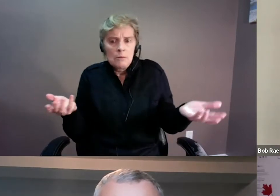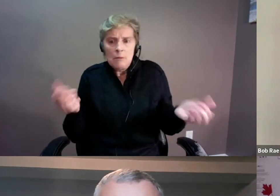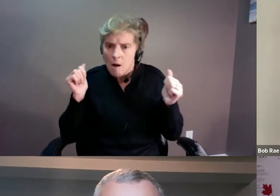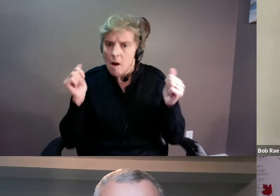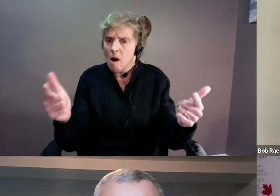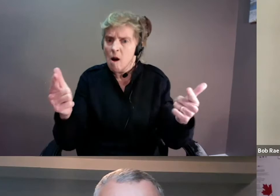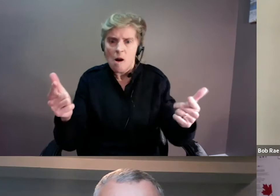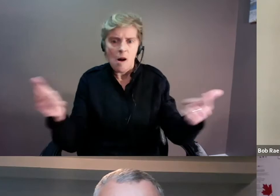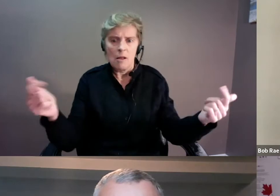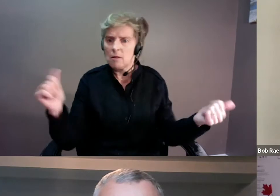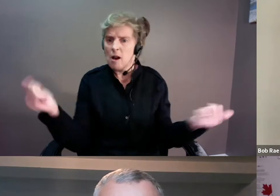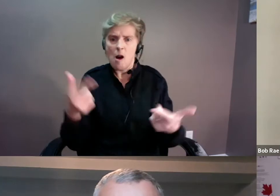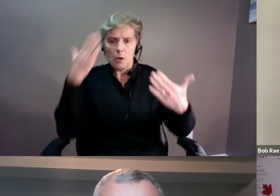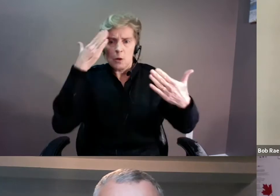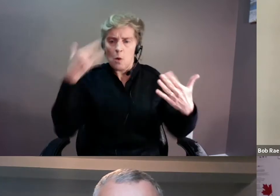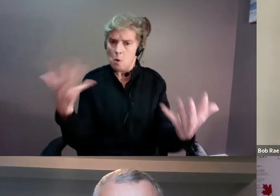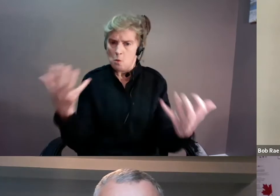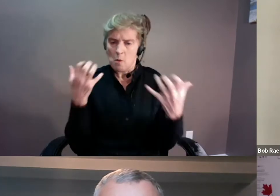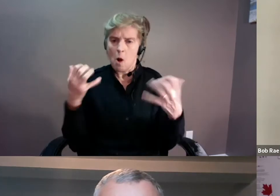we want universal health care in Canada because we understand that